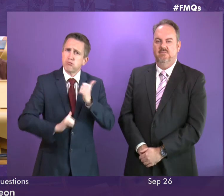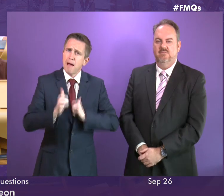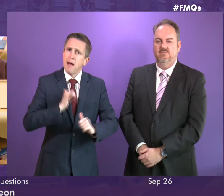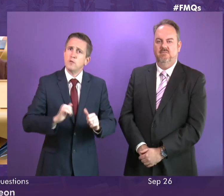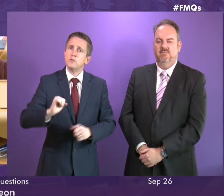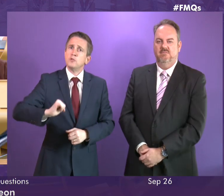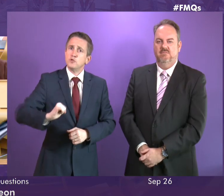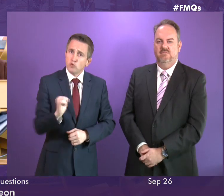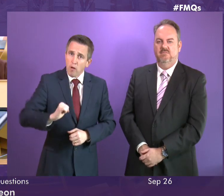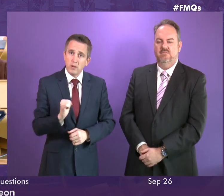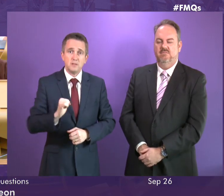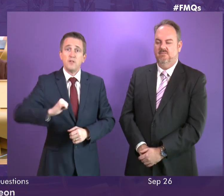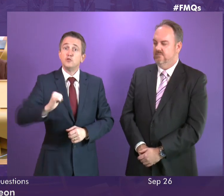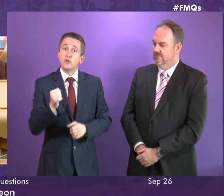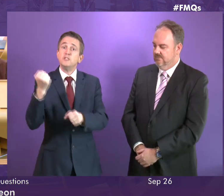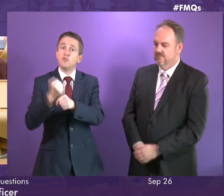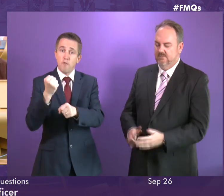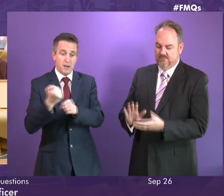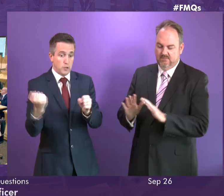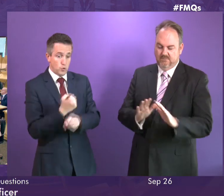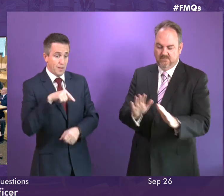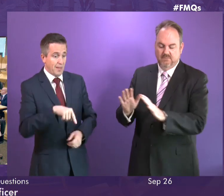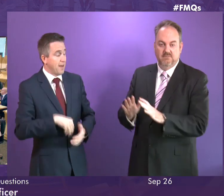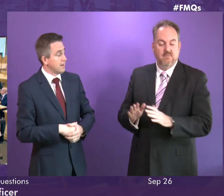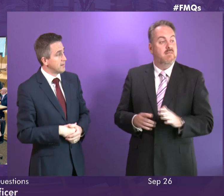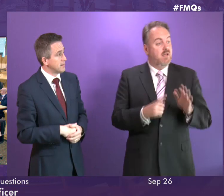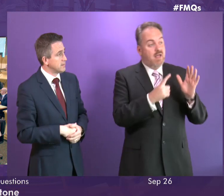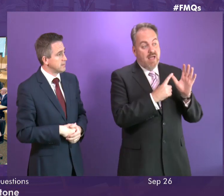proud that this country and this Government are doing exactly that.